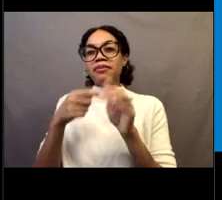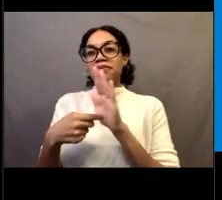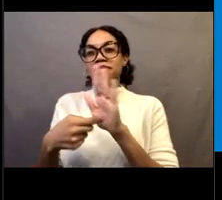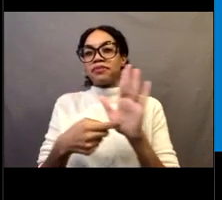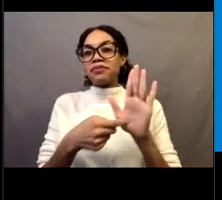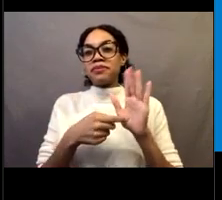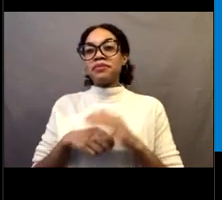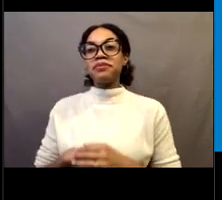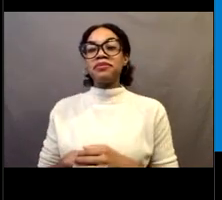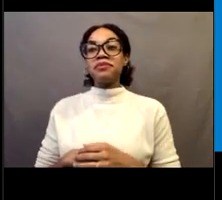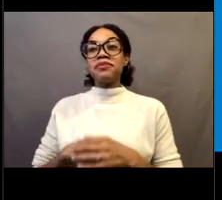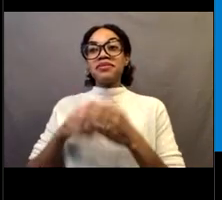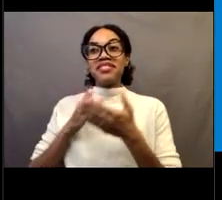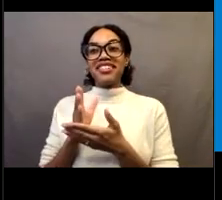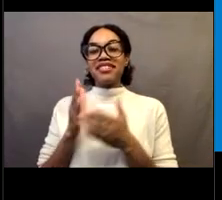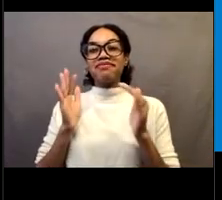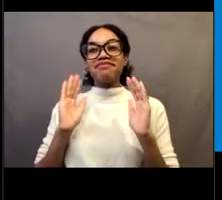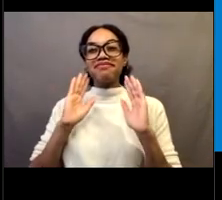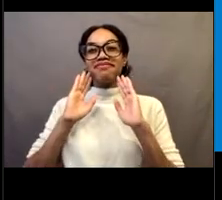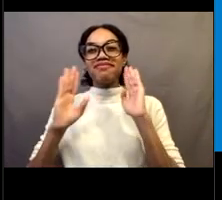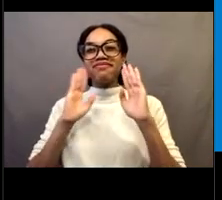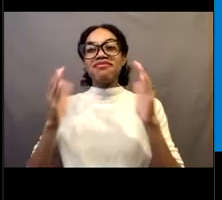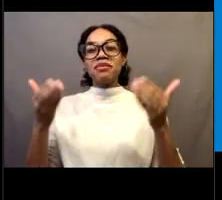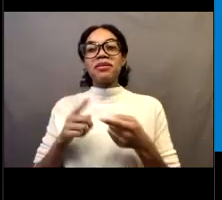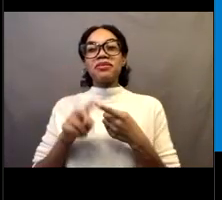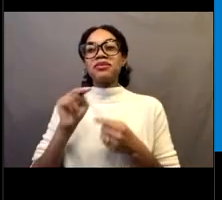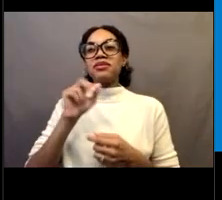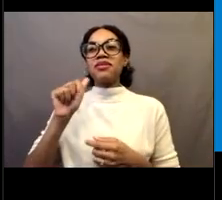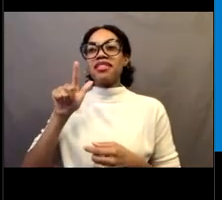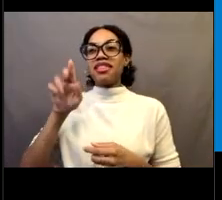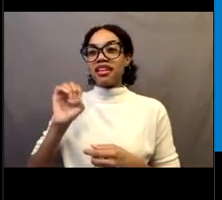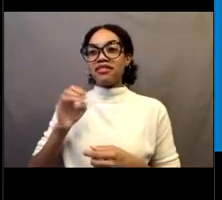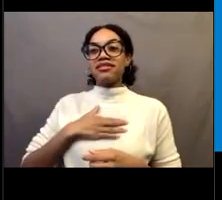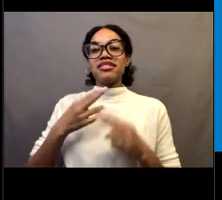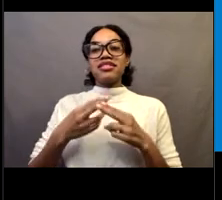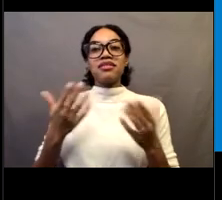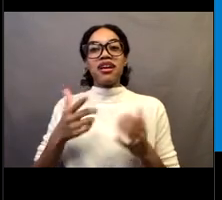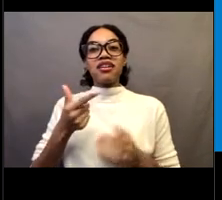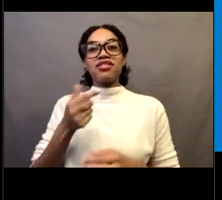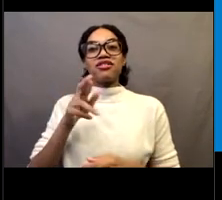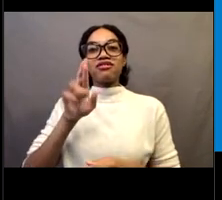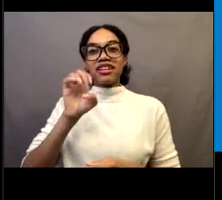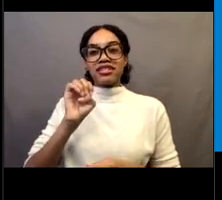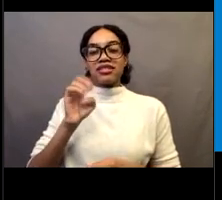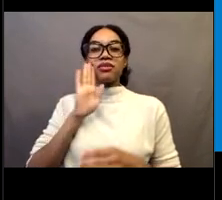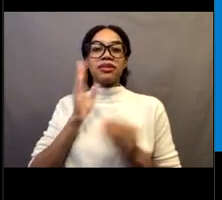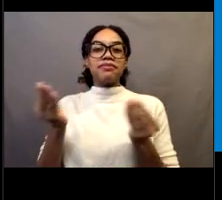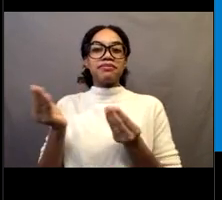Welcome to NOAA Live. My name is Grace Simpkins and I'm going to be moderating today's webinar. This series is sponsored